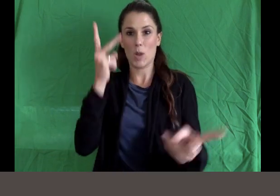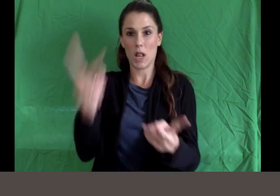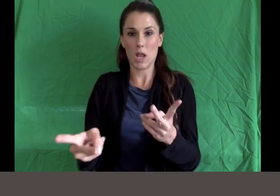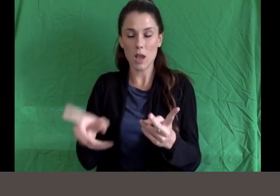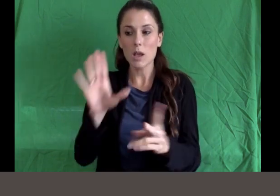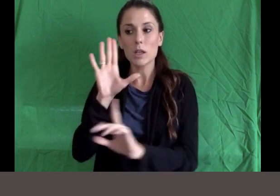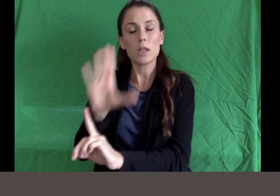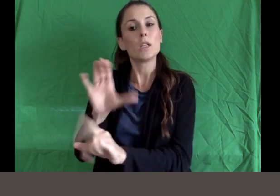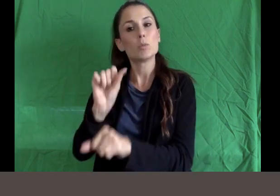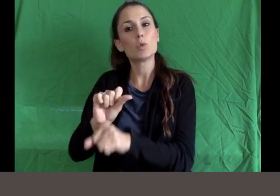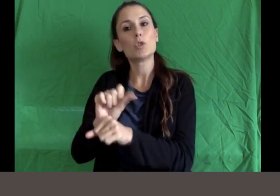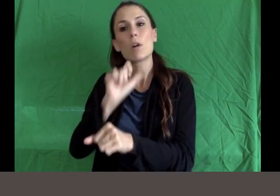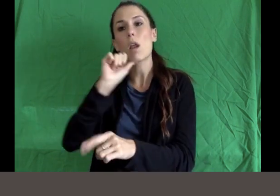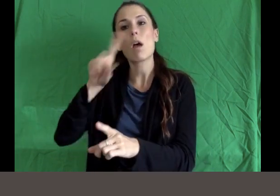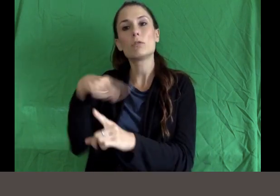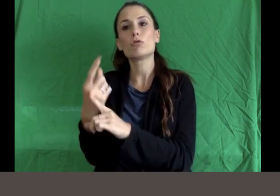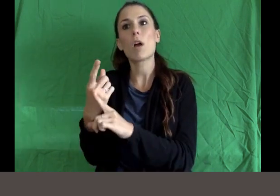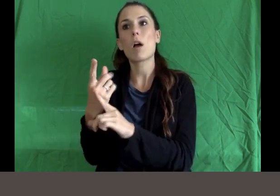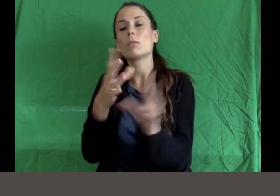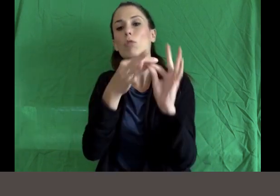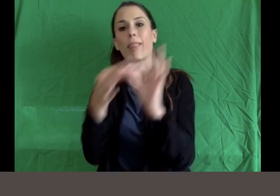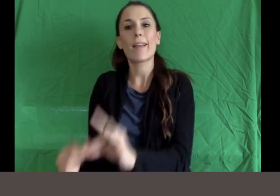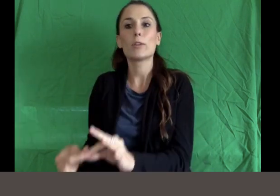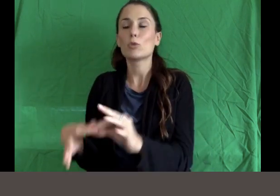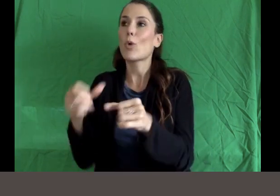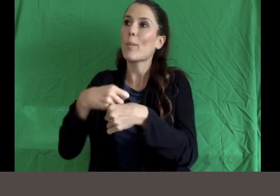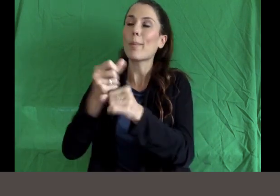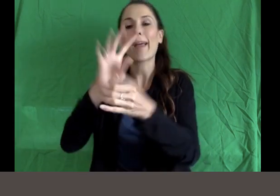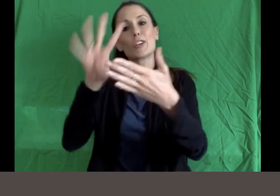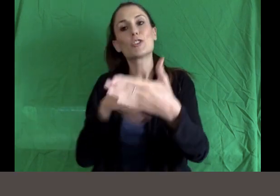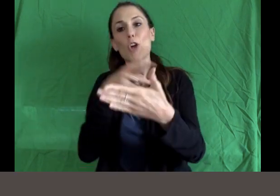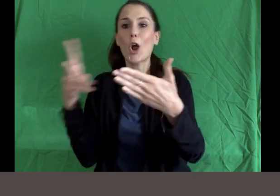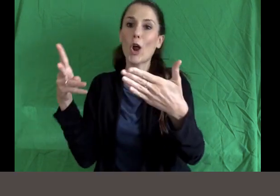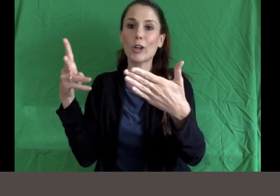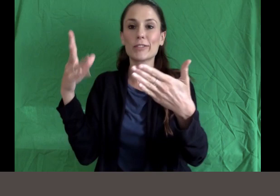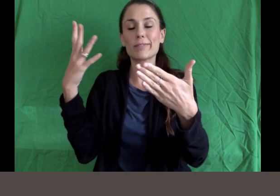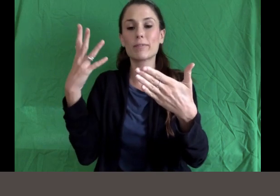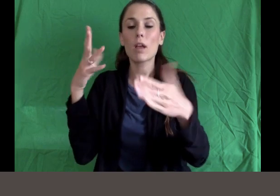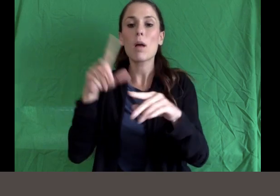not just relate to creating charts on a graph but also how do you design PowerPoints, how